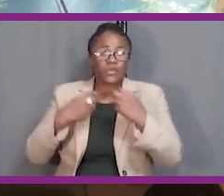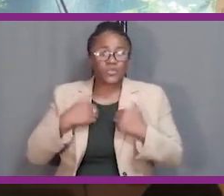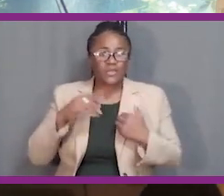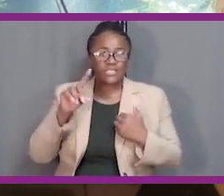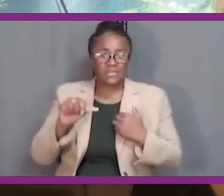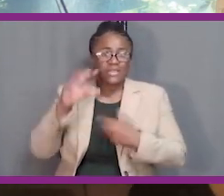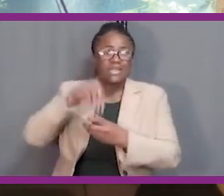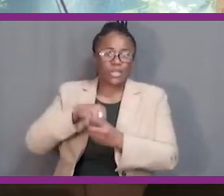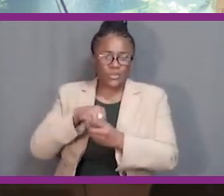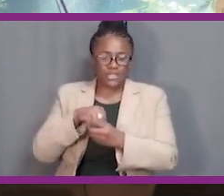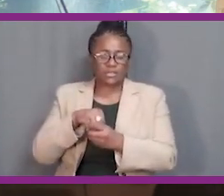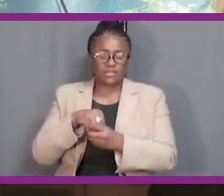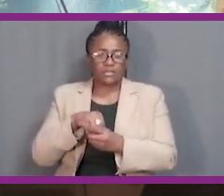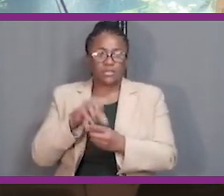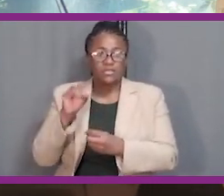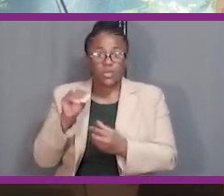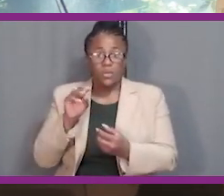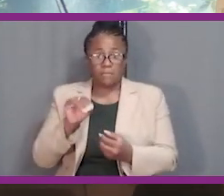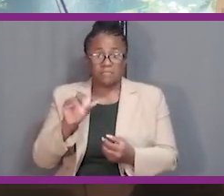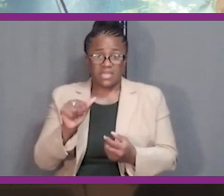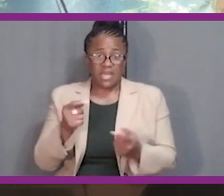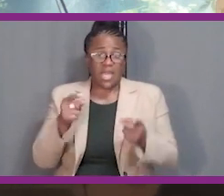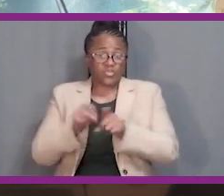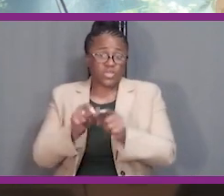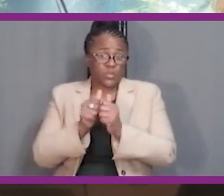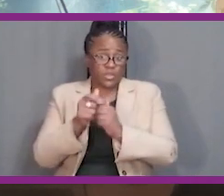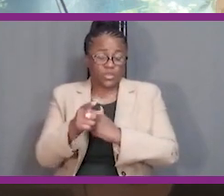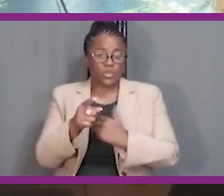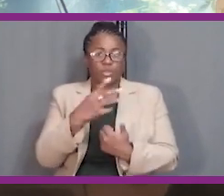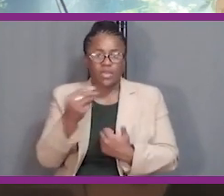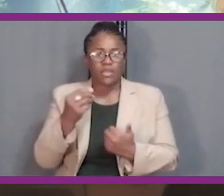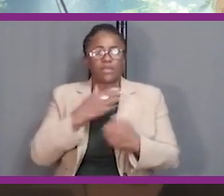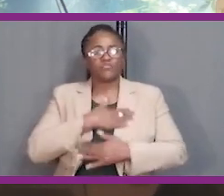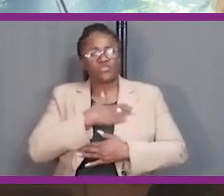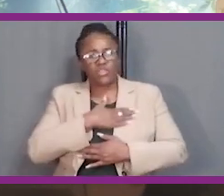appreciate your words and Angeline and Marcie and I think the question we probably can't answer in